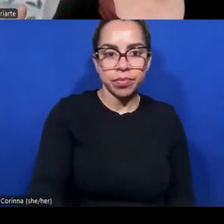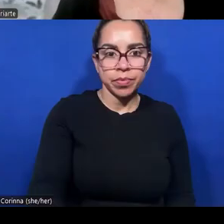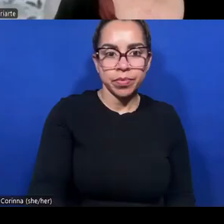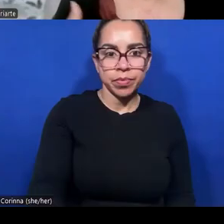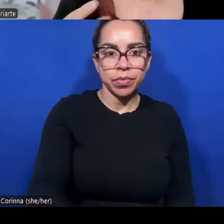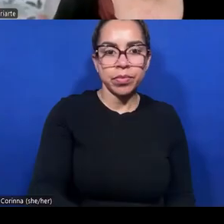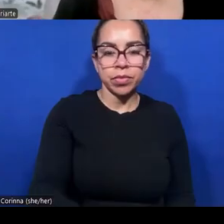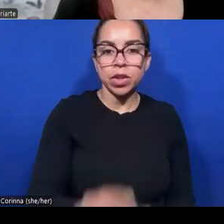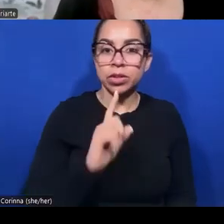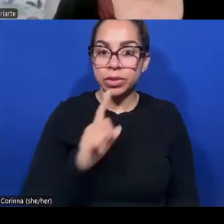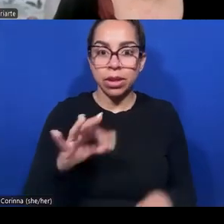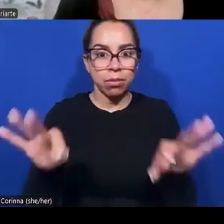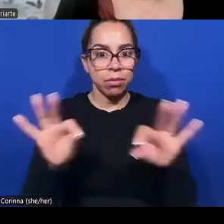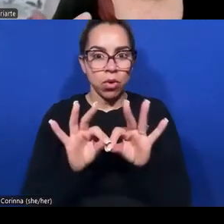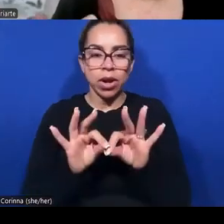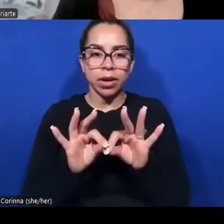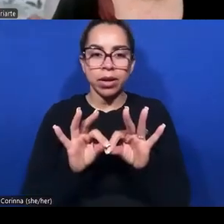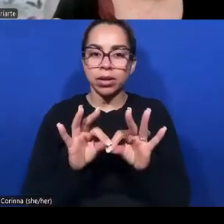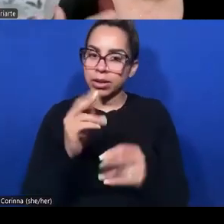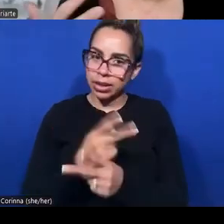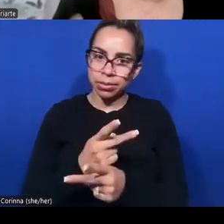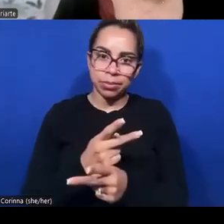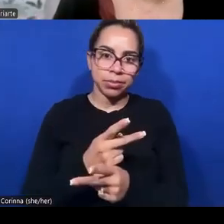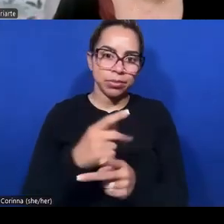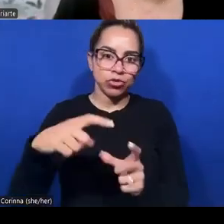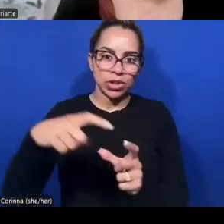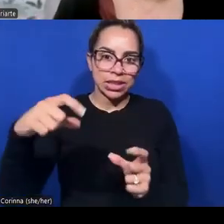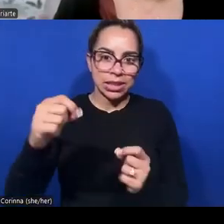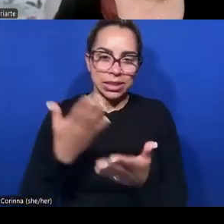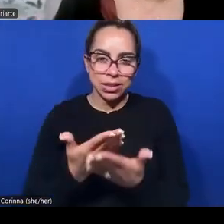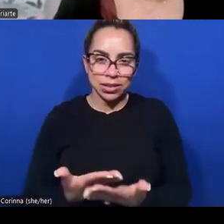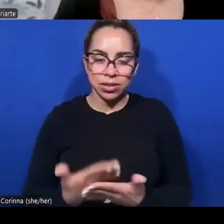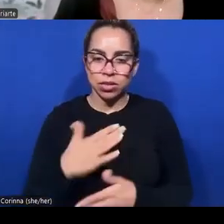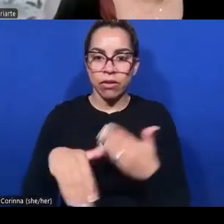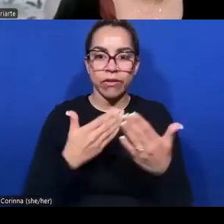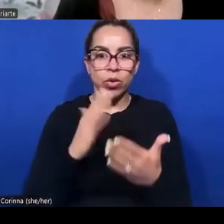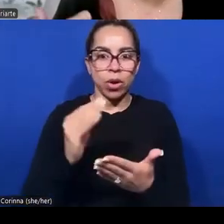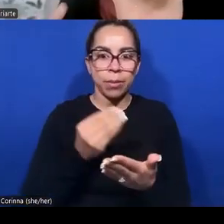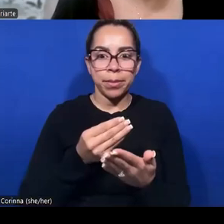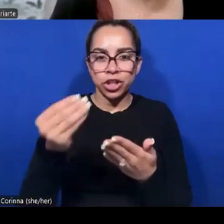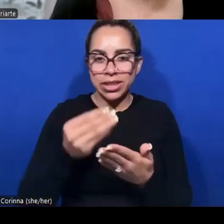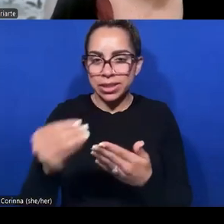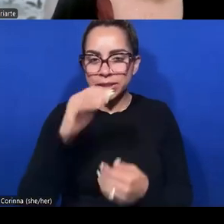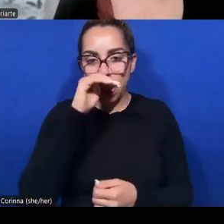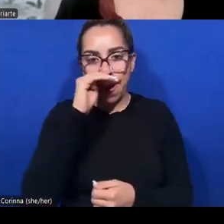to keep receipts of all of your purchases or your qualified disability expenses